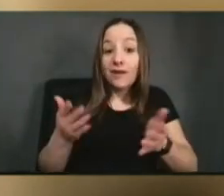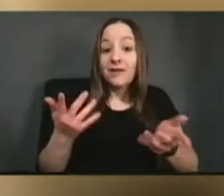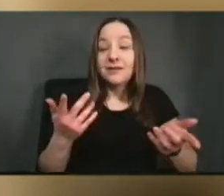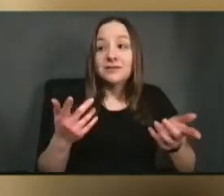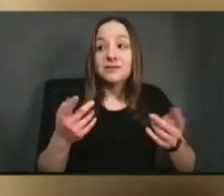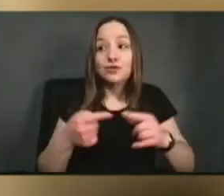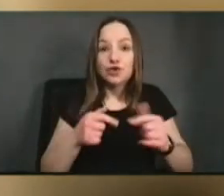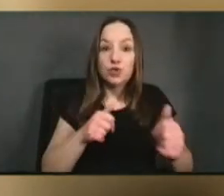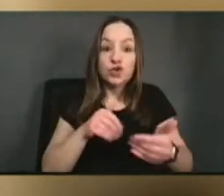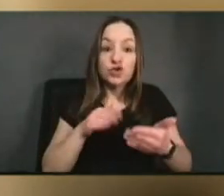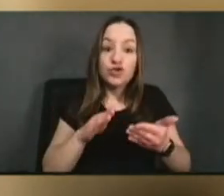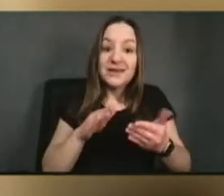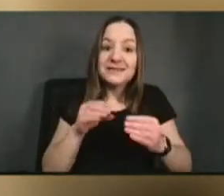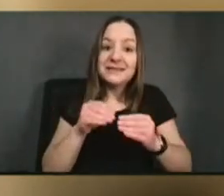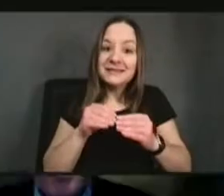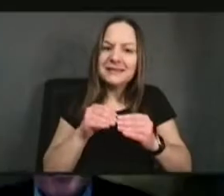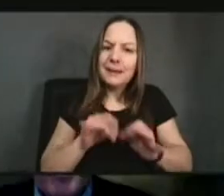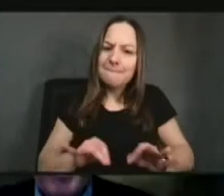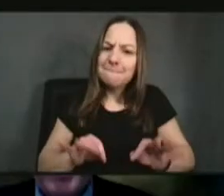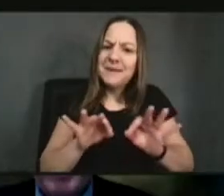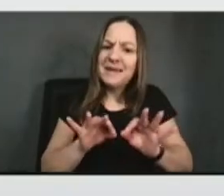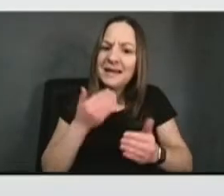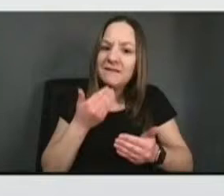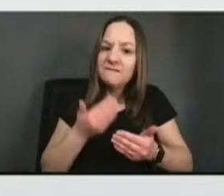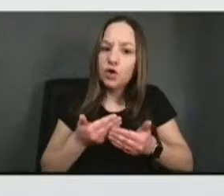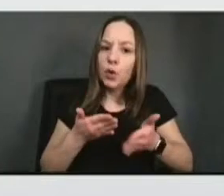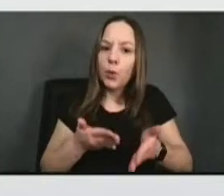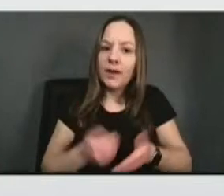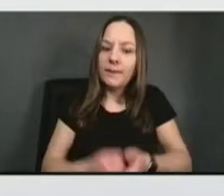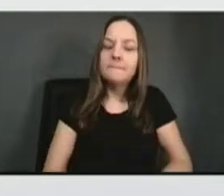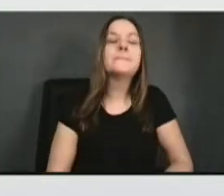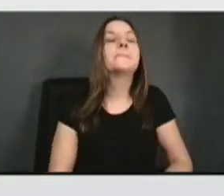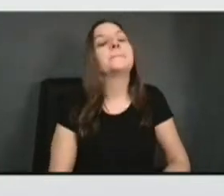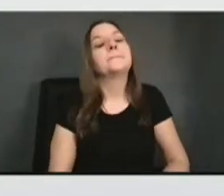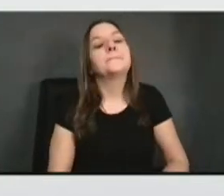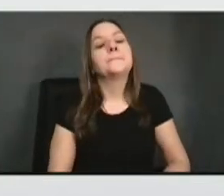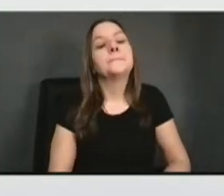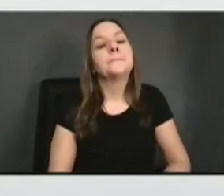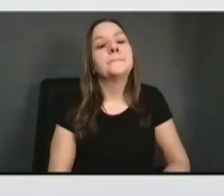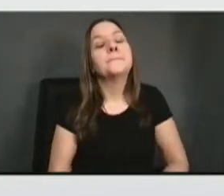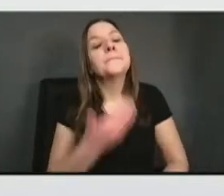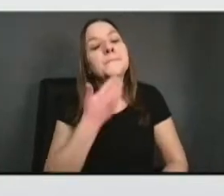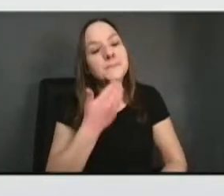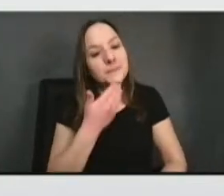through a variety of forums in order to address that in the